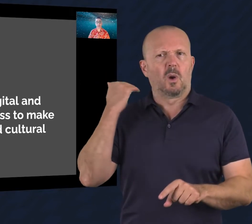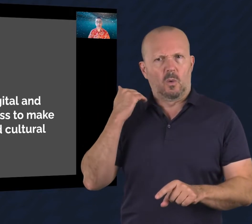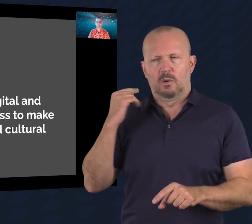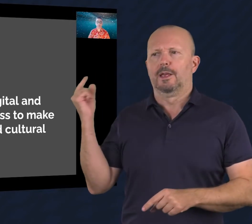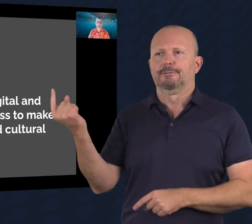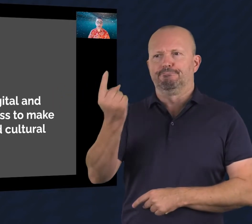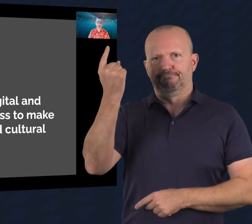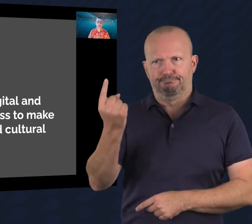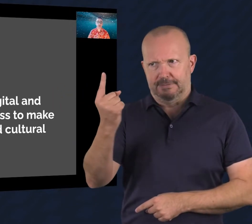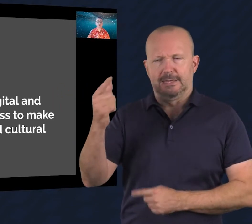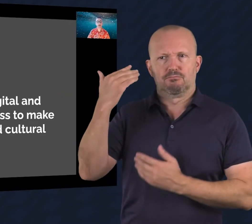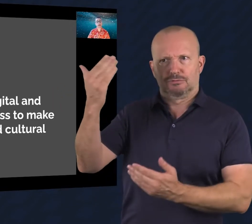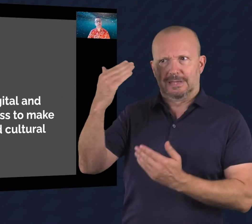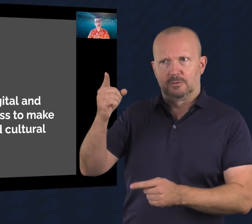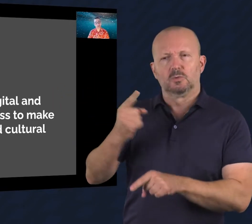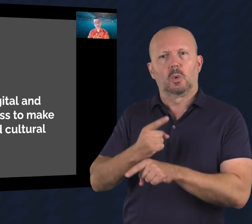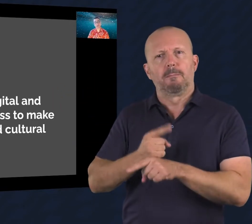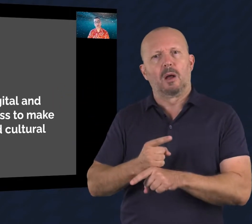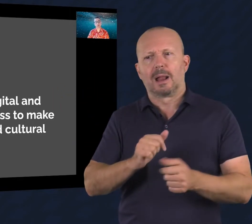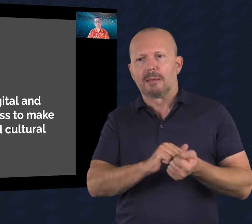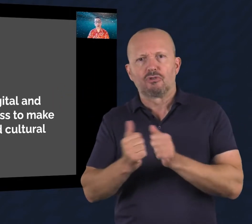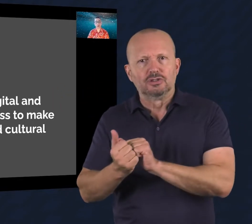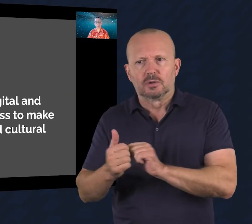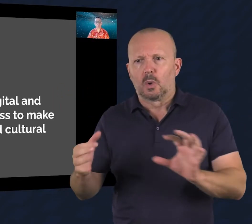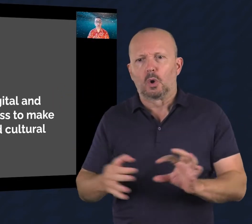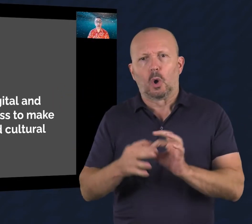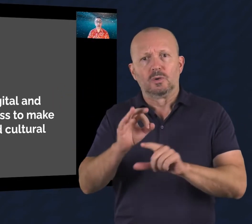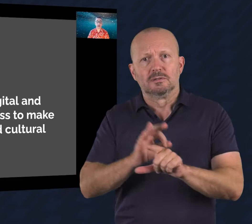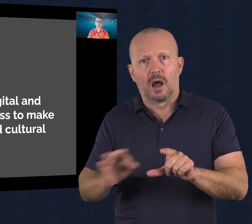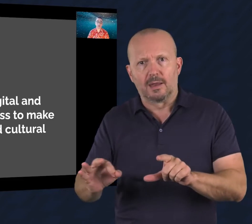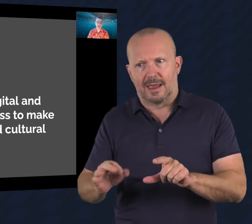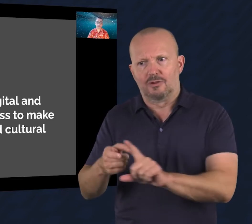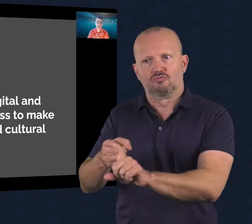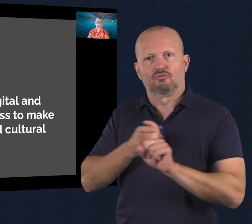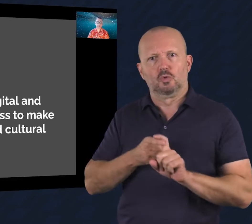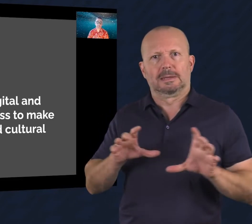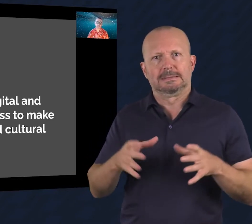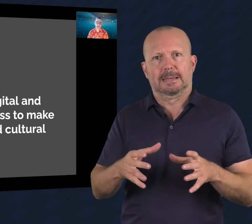He spoke then of delivering in collaboration, of working with the co-design group, and of recruiting the team.